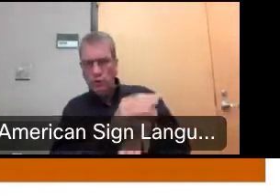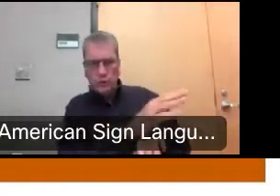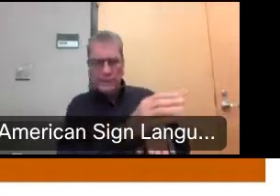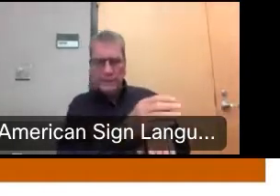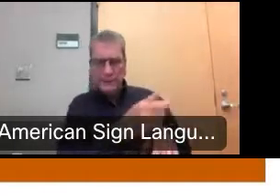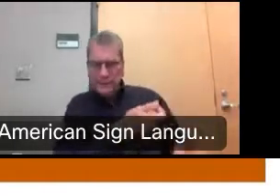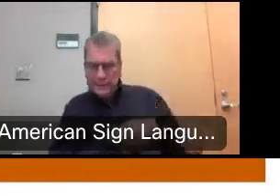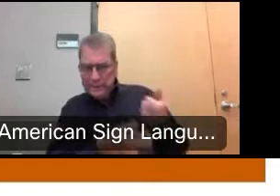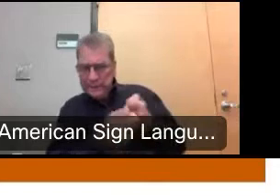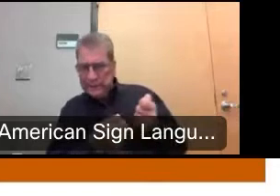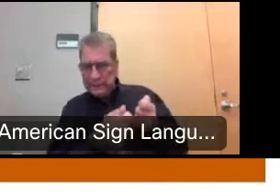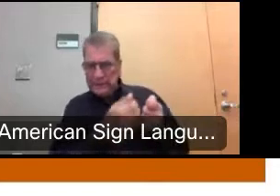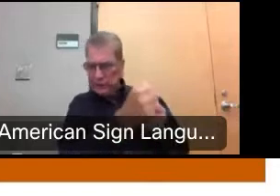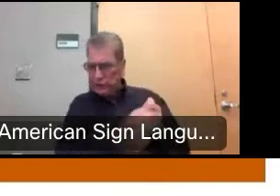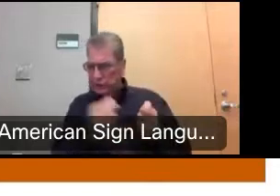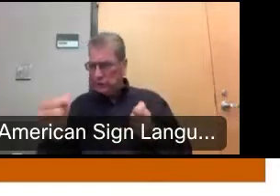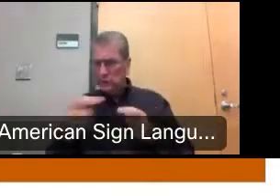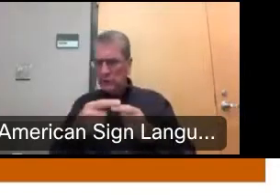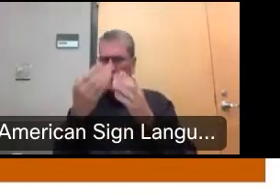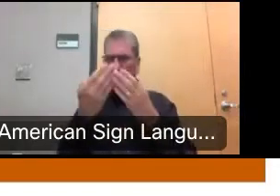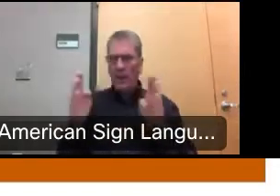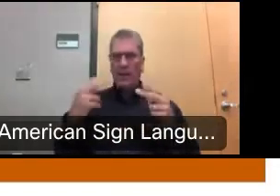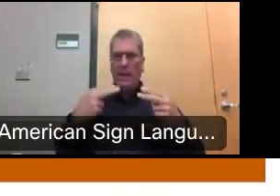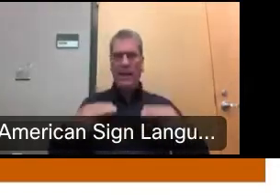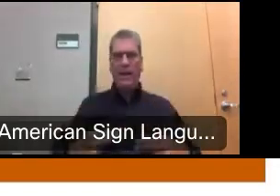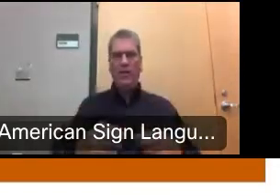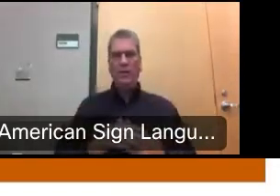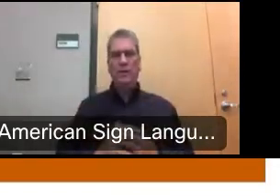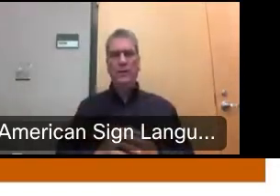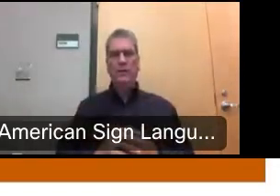and put them in service of public health. And so I start every talk, like, this kind